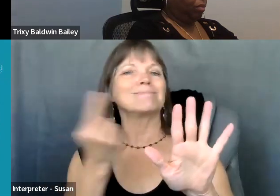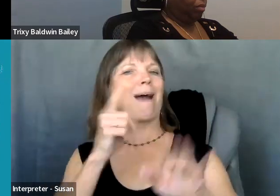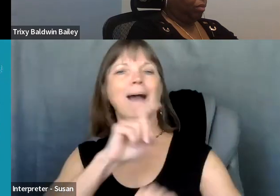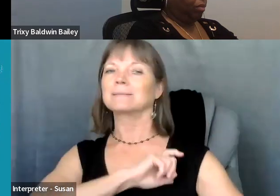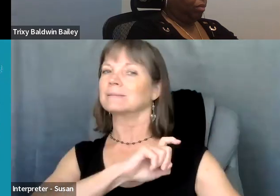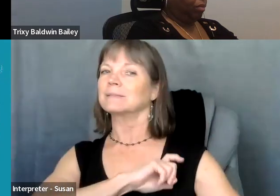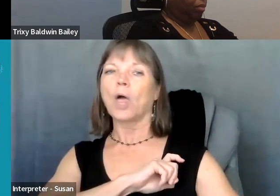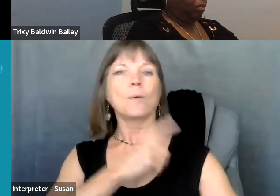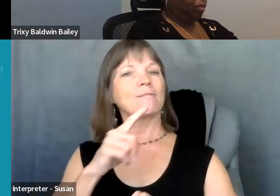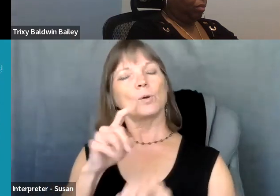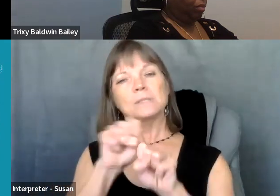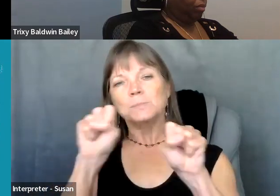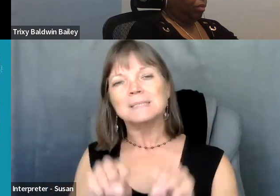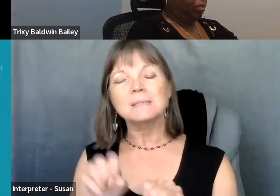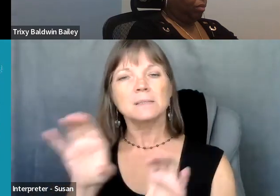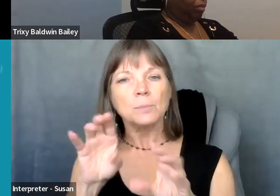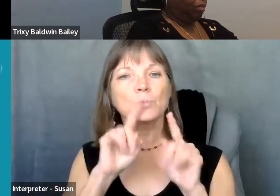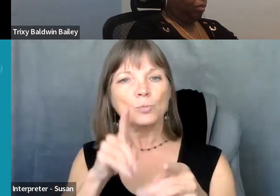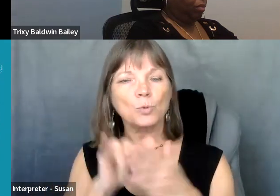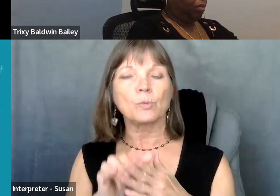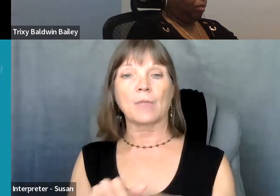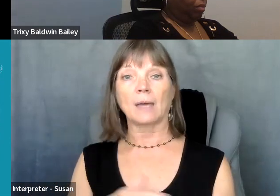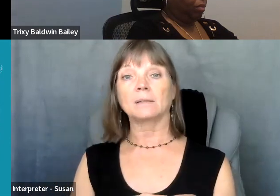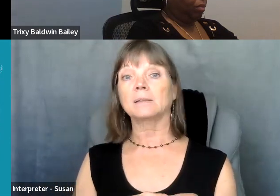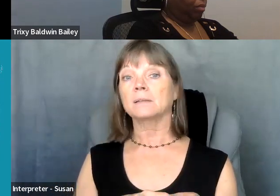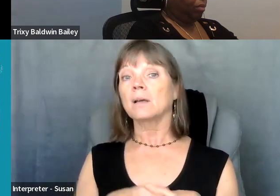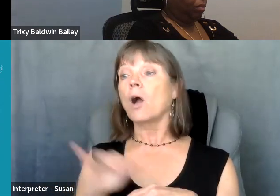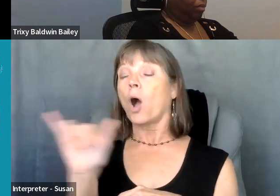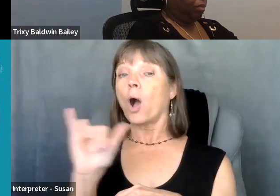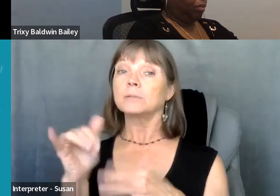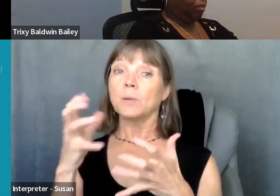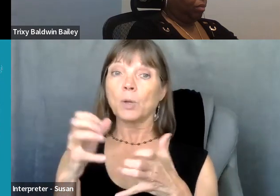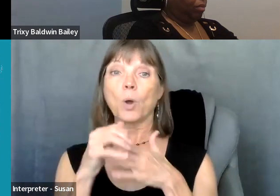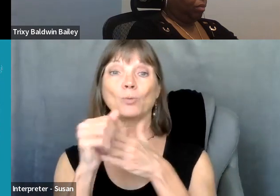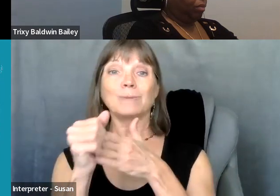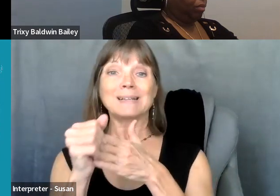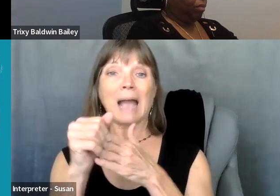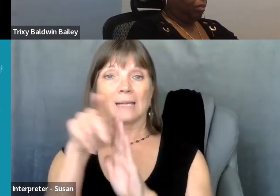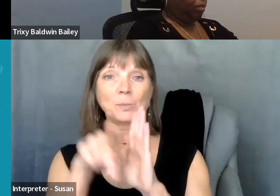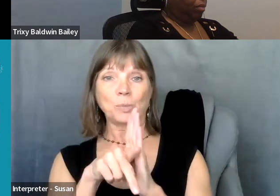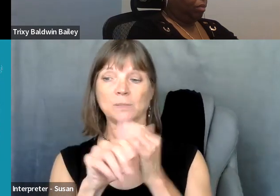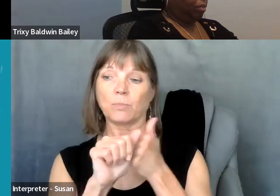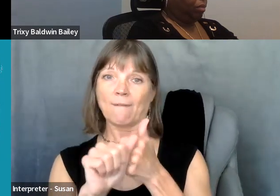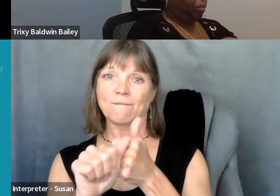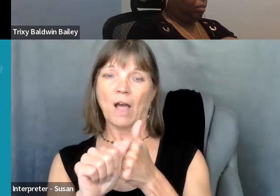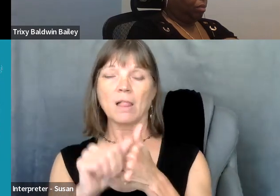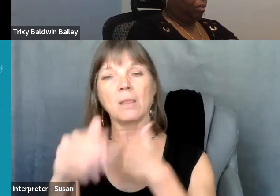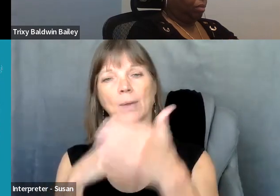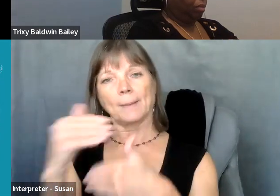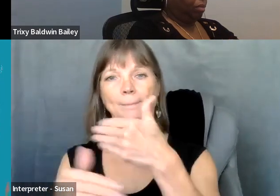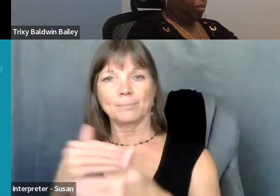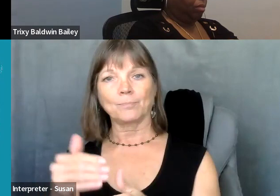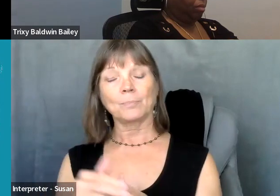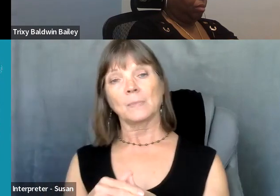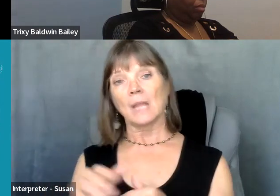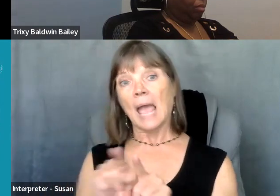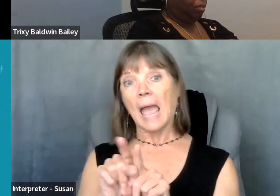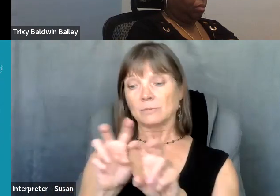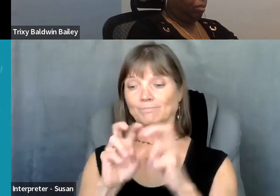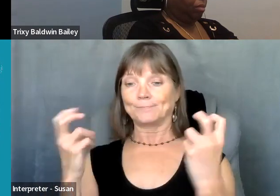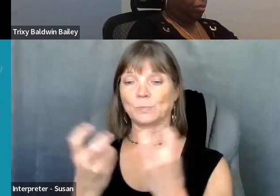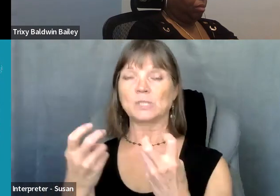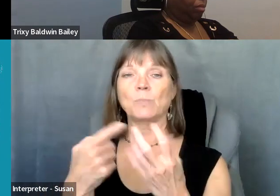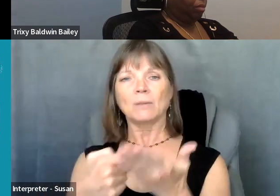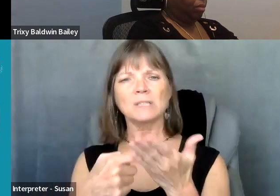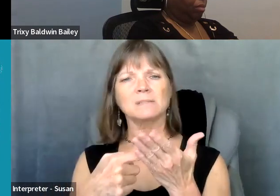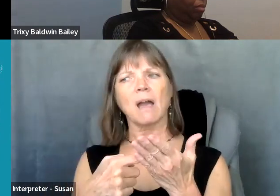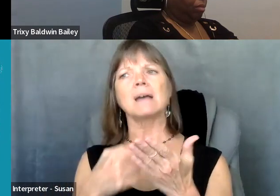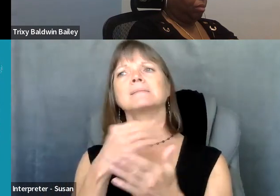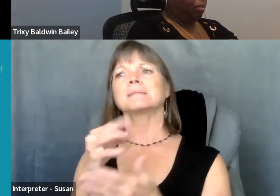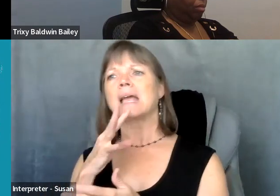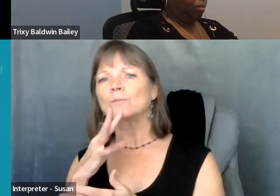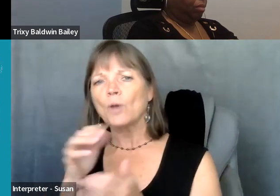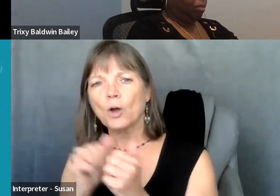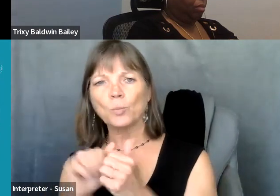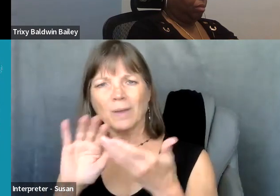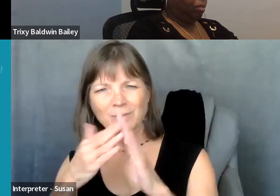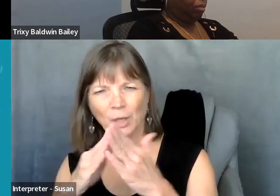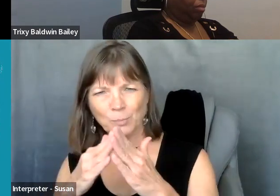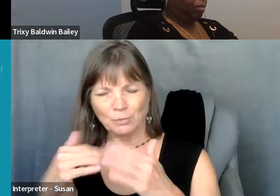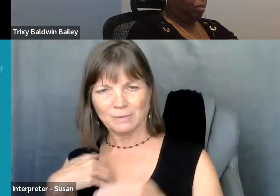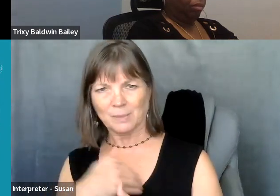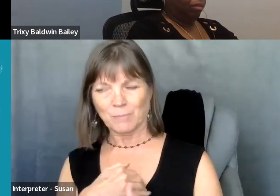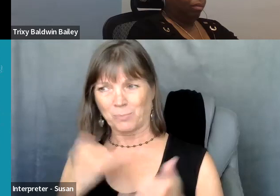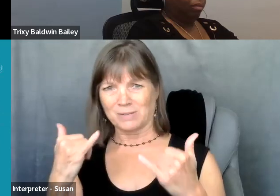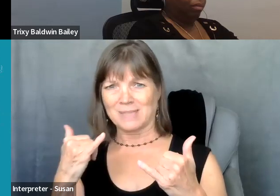Kelly Crosbie (she/her): So, besides our strategic priorities, we want to make sure that we have guiding principles throughout. So as we sat as a leadership team as we've talked already to these are some of the guiding principles that rose to the top.